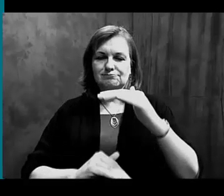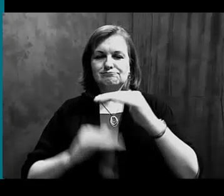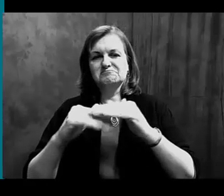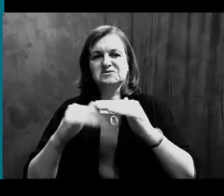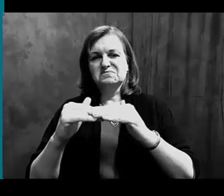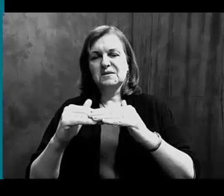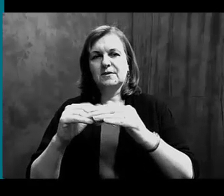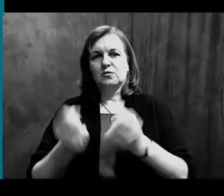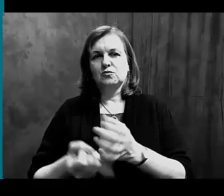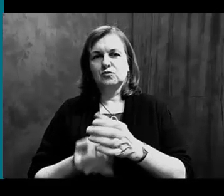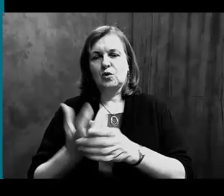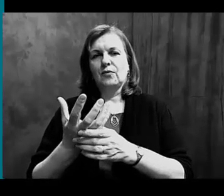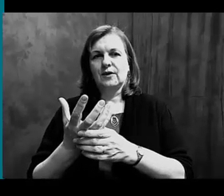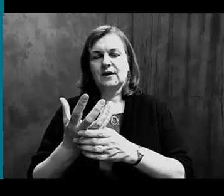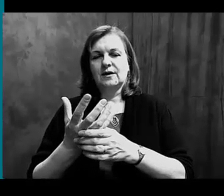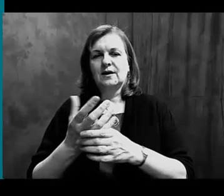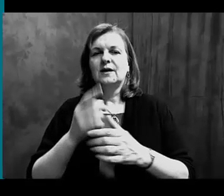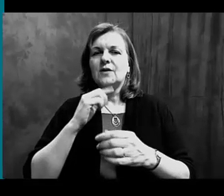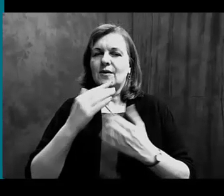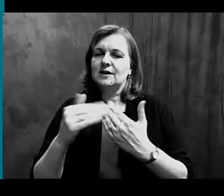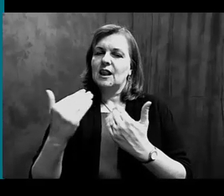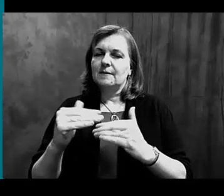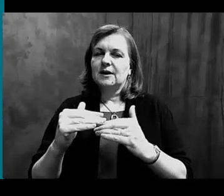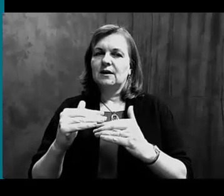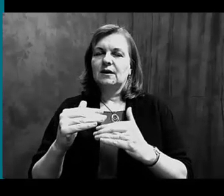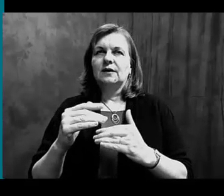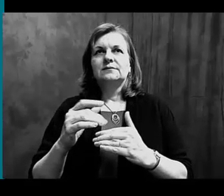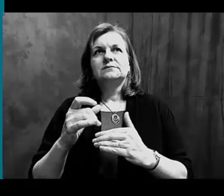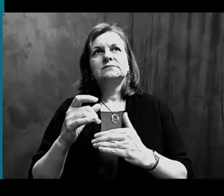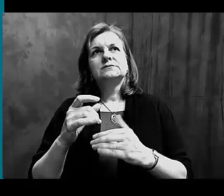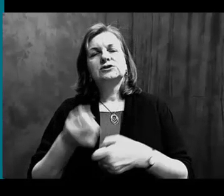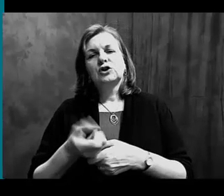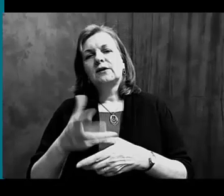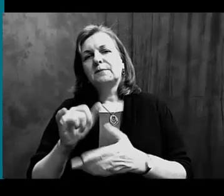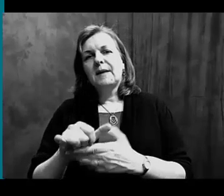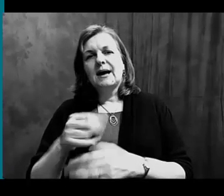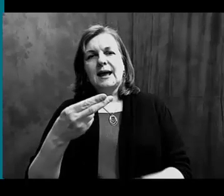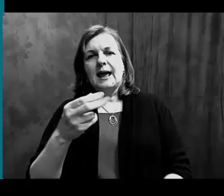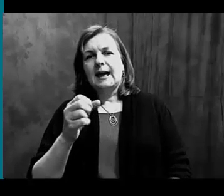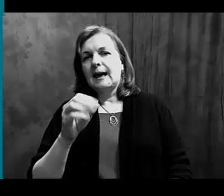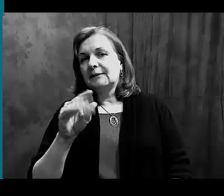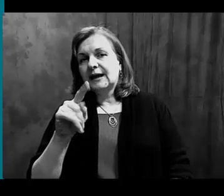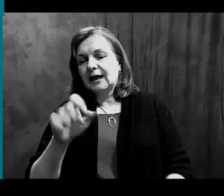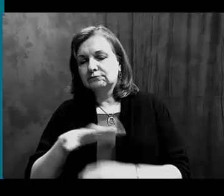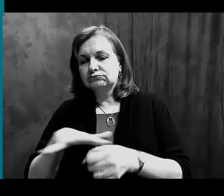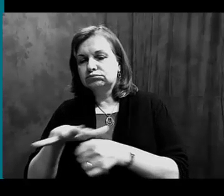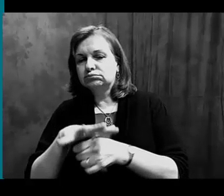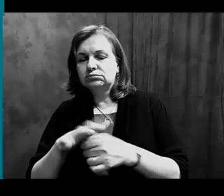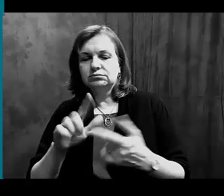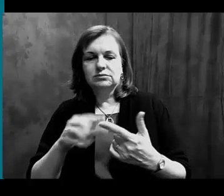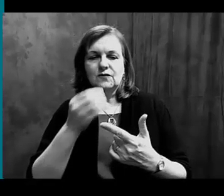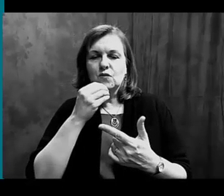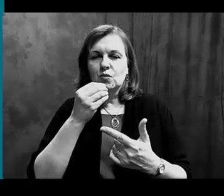sustain that much growth so there are limitations -- habitat